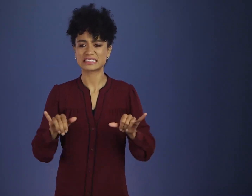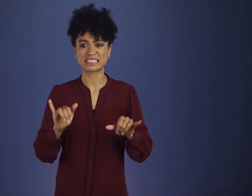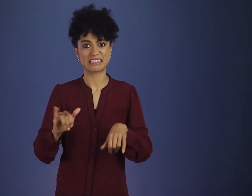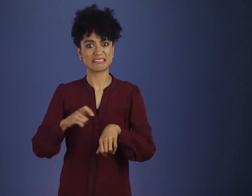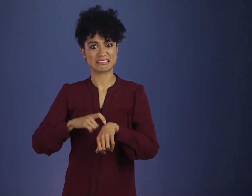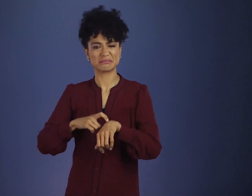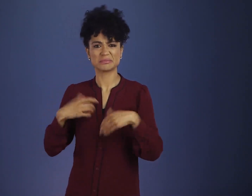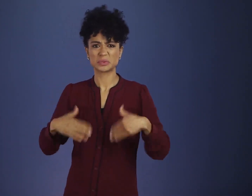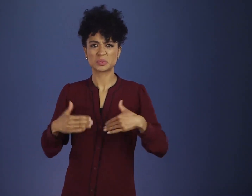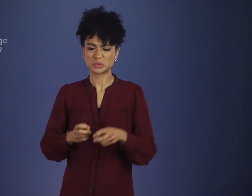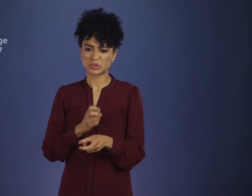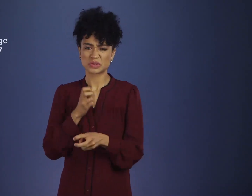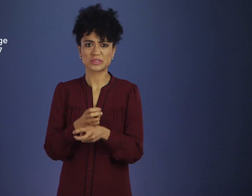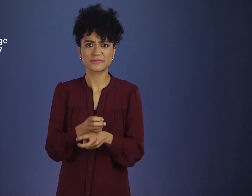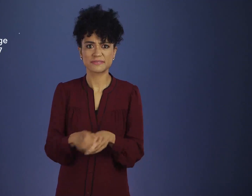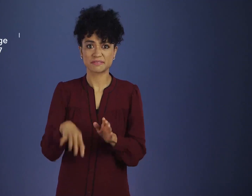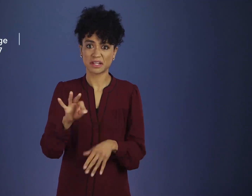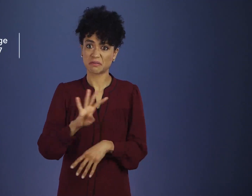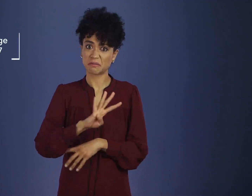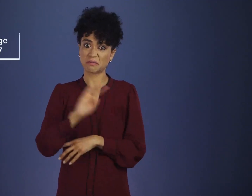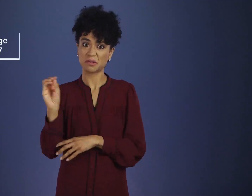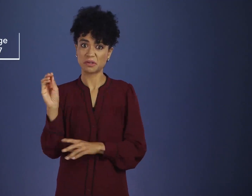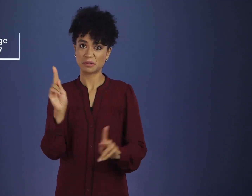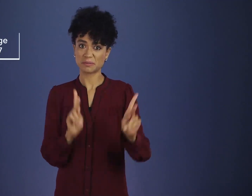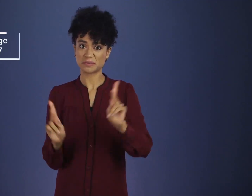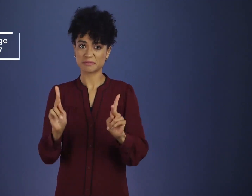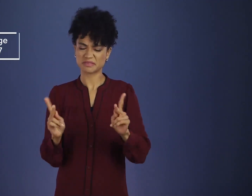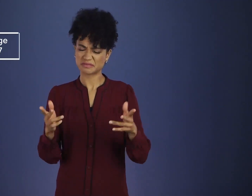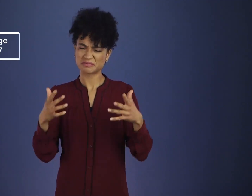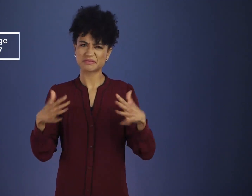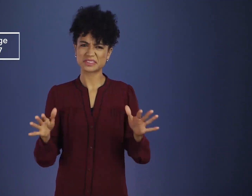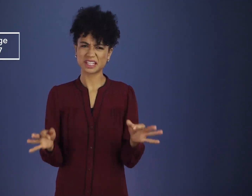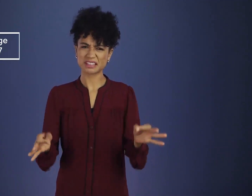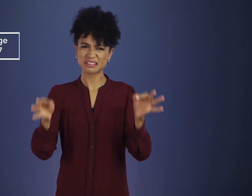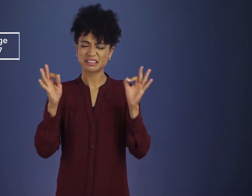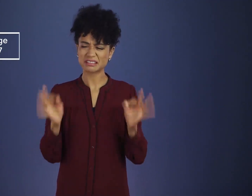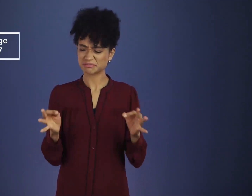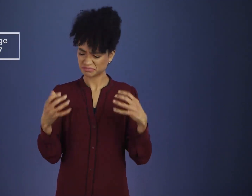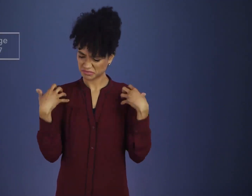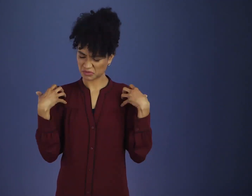Even then it was hard to find two score of sure recoveries in all three groups.